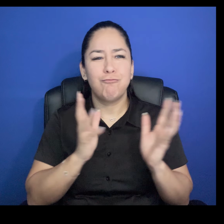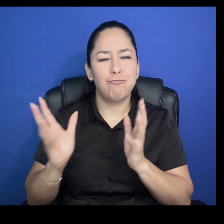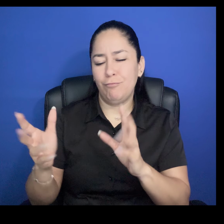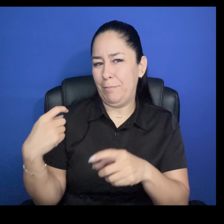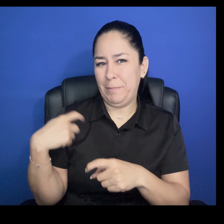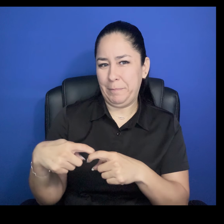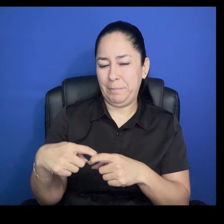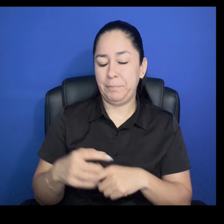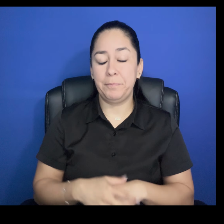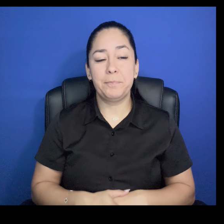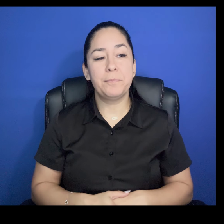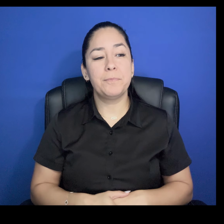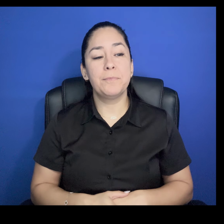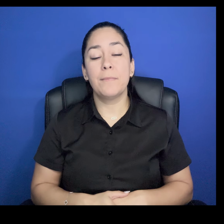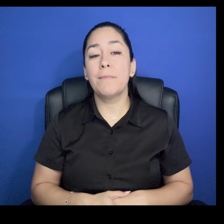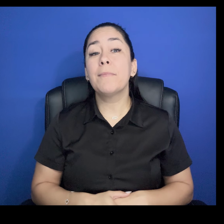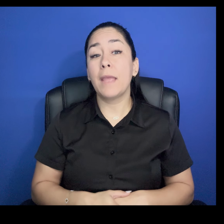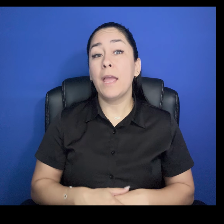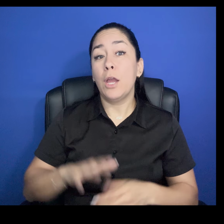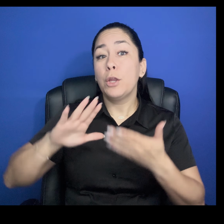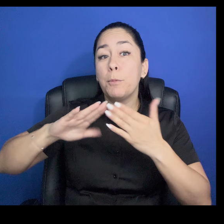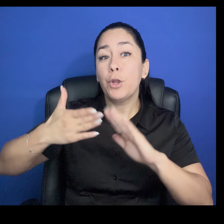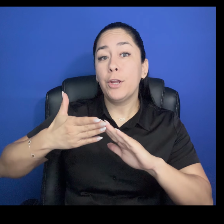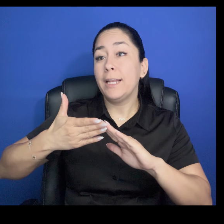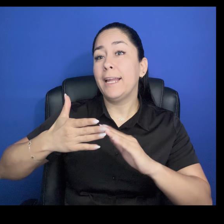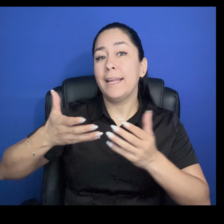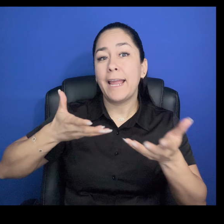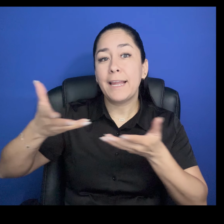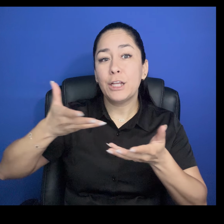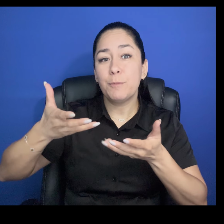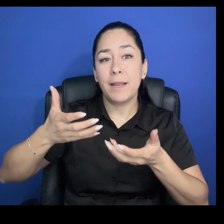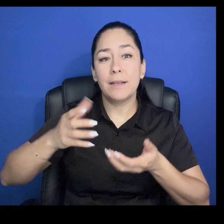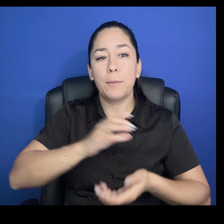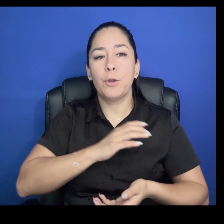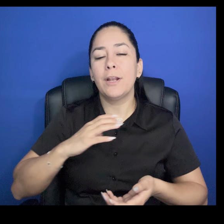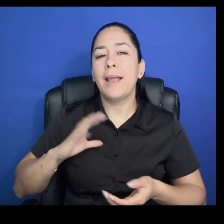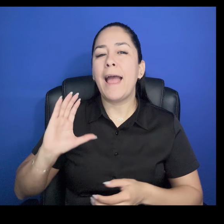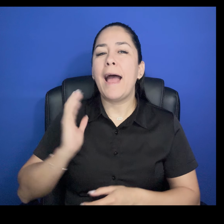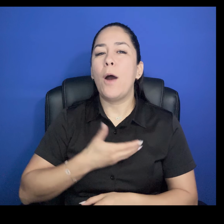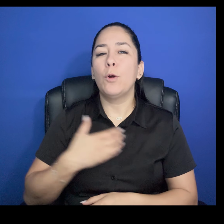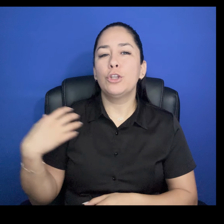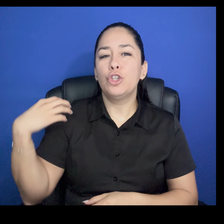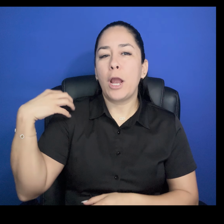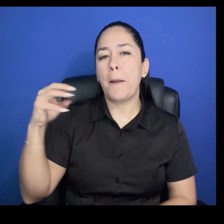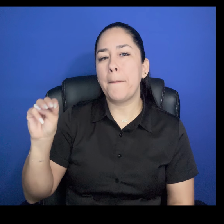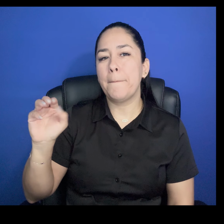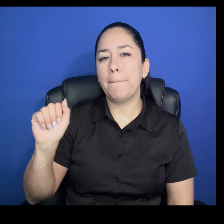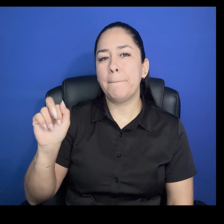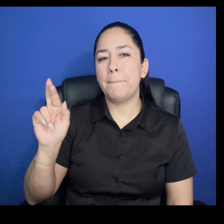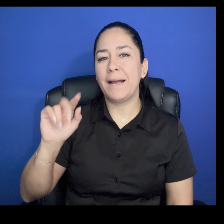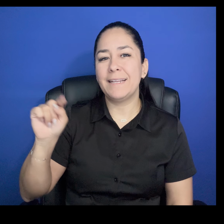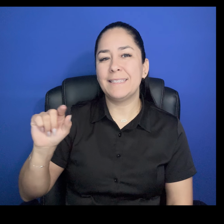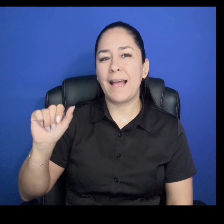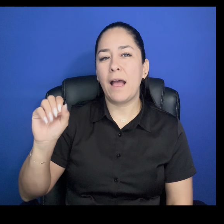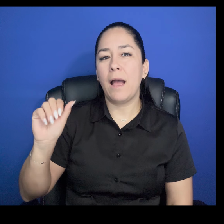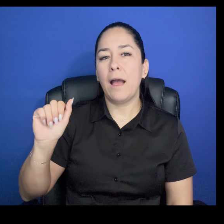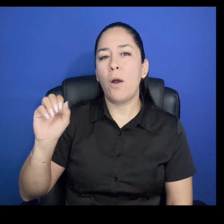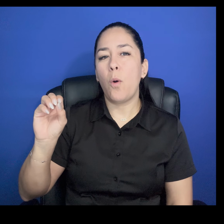So through the Community Engagement Committee, our chair, Mariza Ochoa which is also a part of Escuchen Mi Voz,